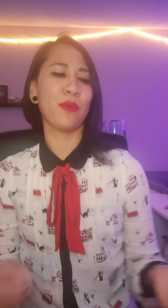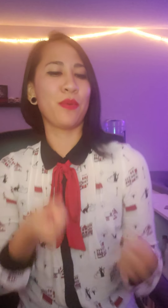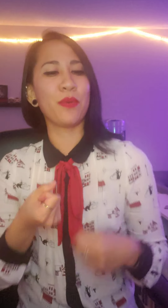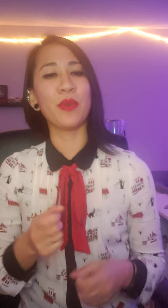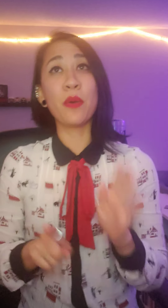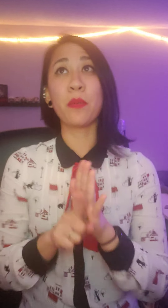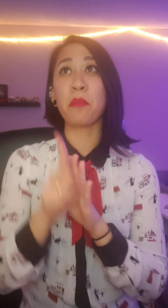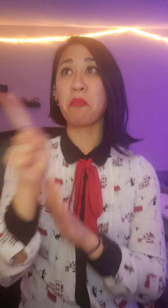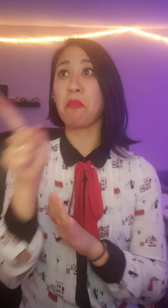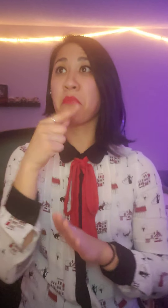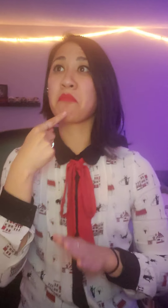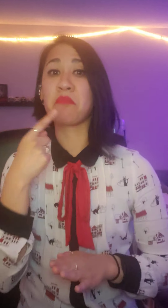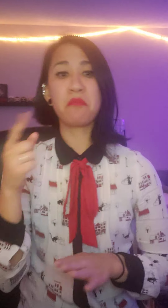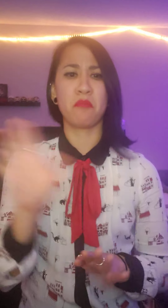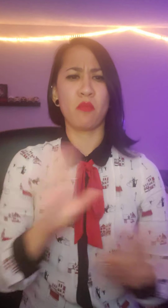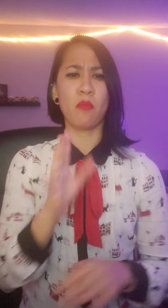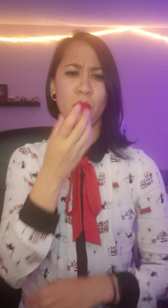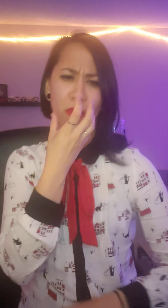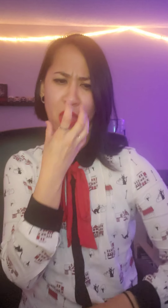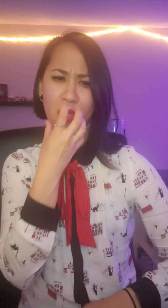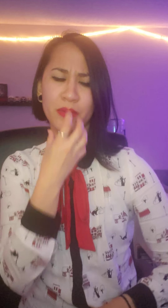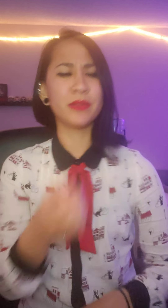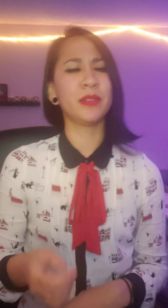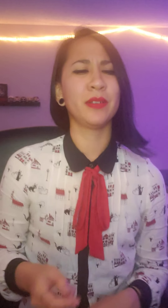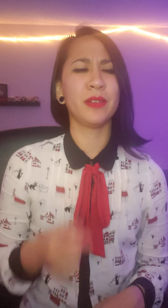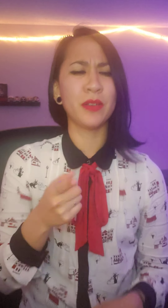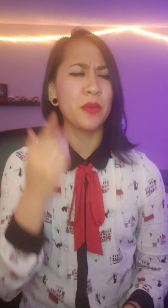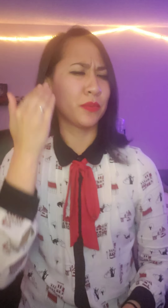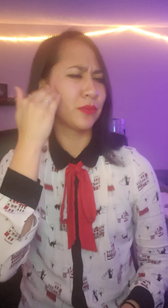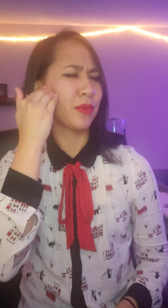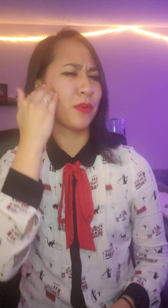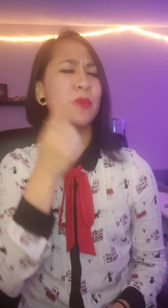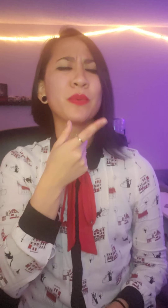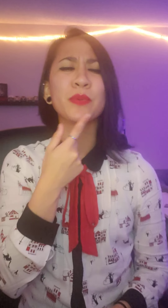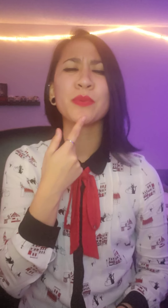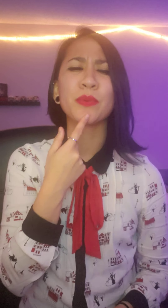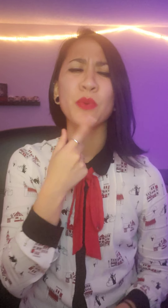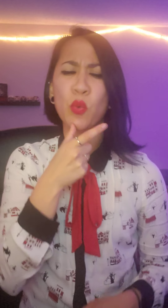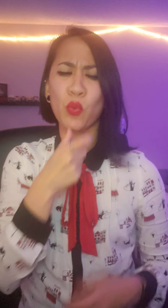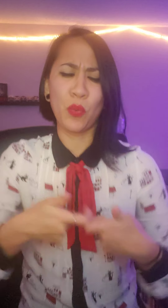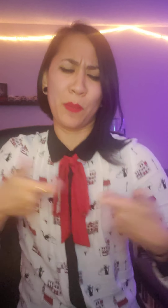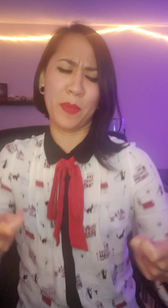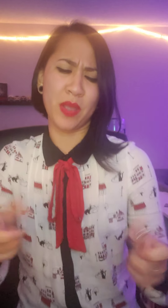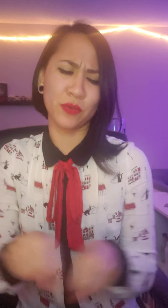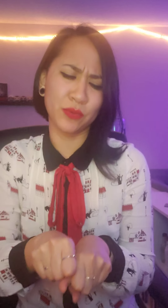It's that tall m*****f***** saying "Don't eat glass" And you know what they say about a guy with big shoes